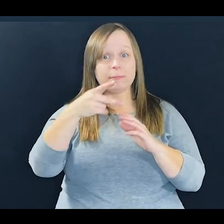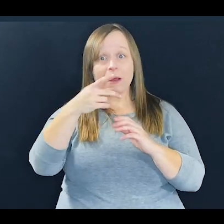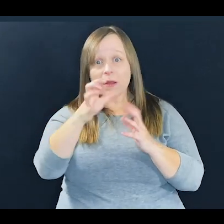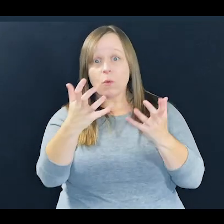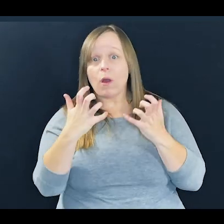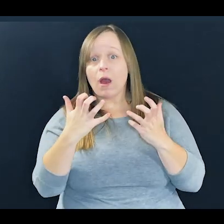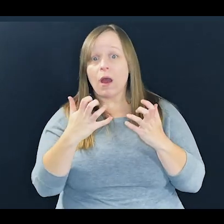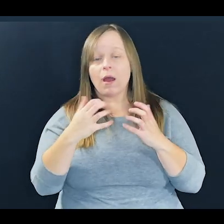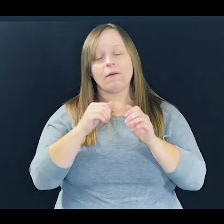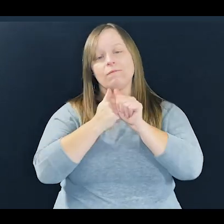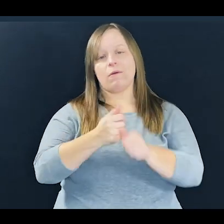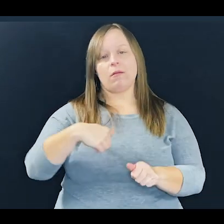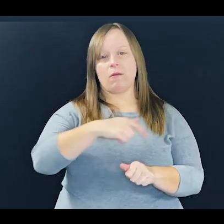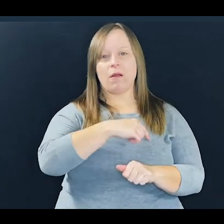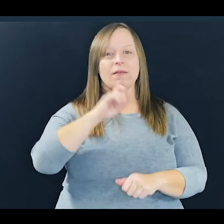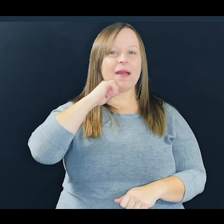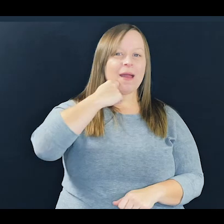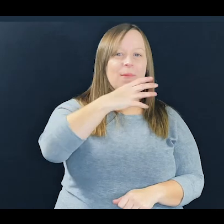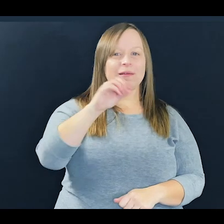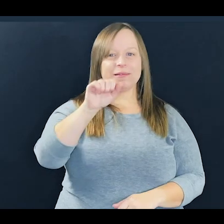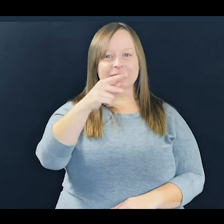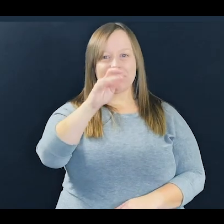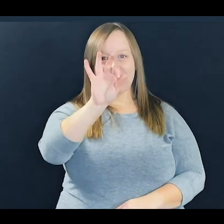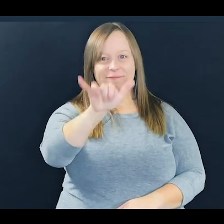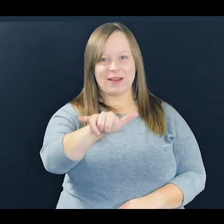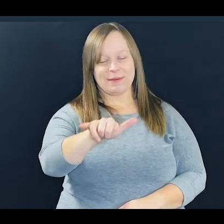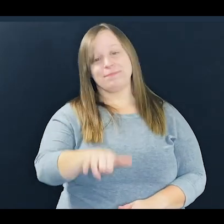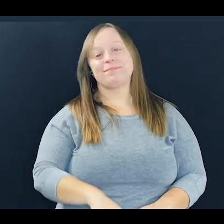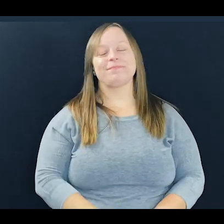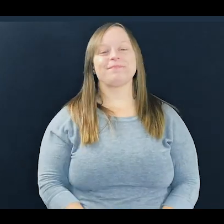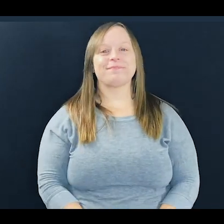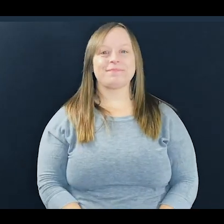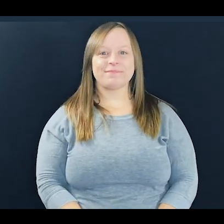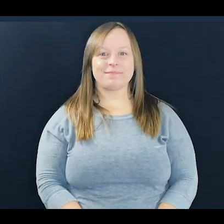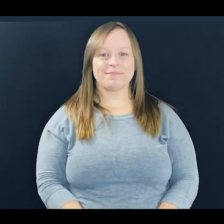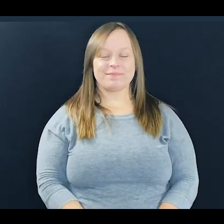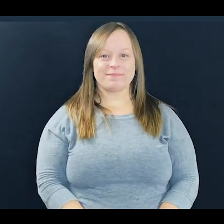Closed Captioned follow us on Apple Podcasts and Spotify.